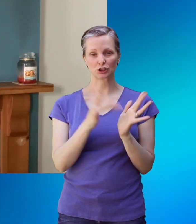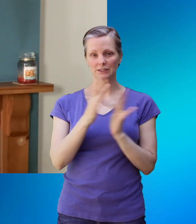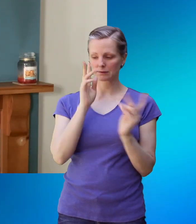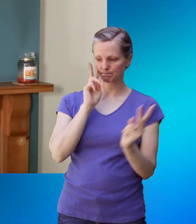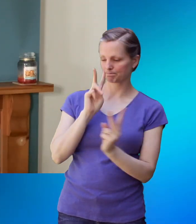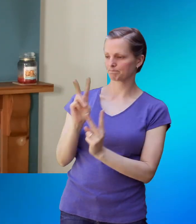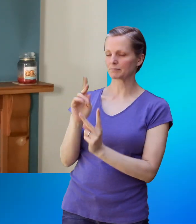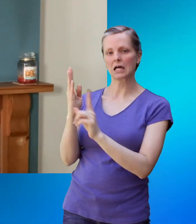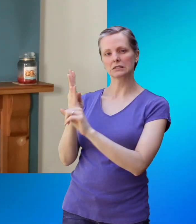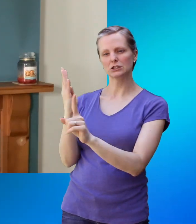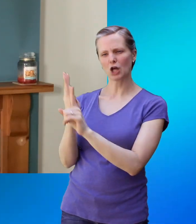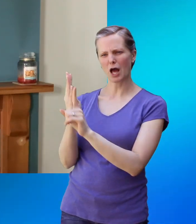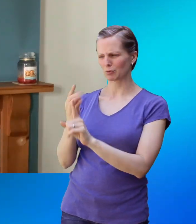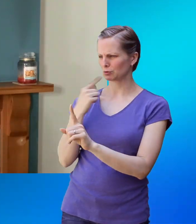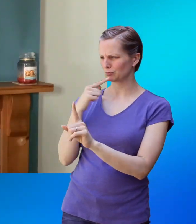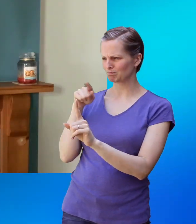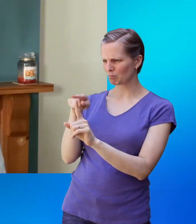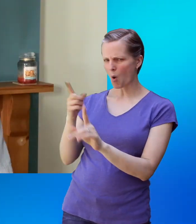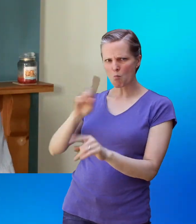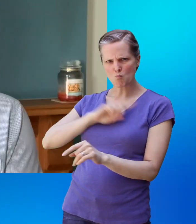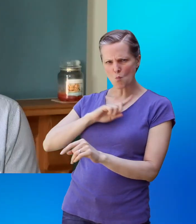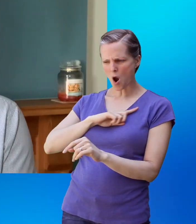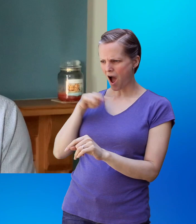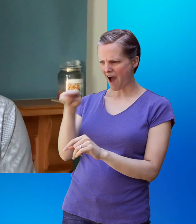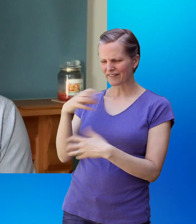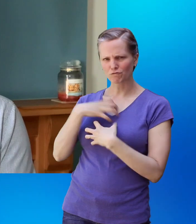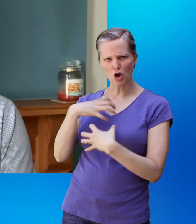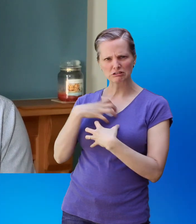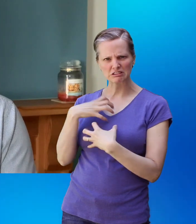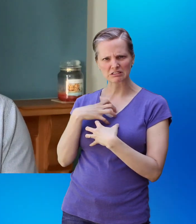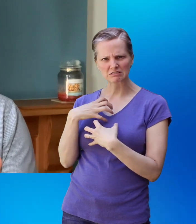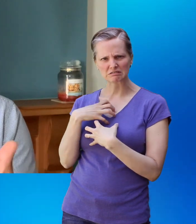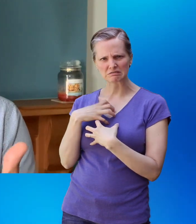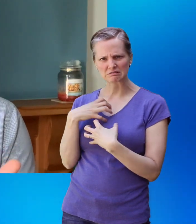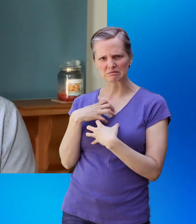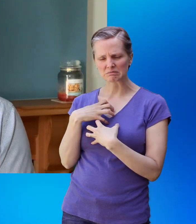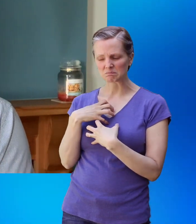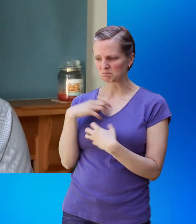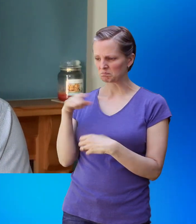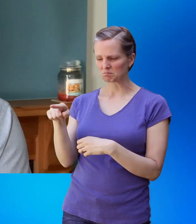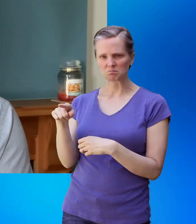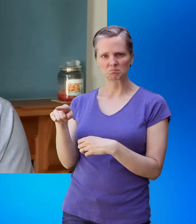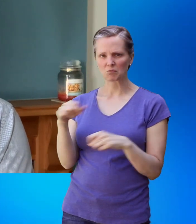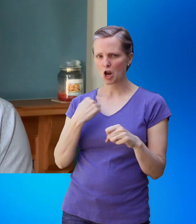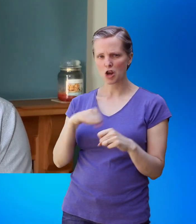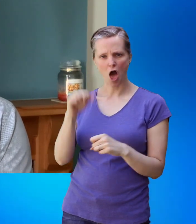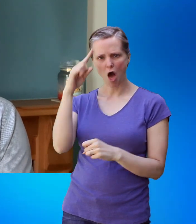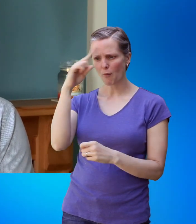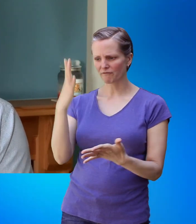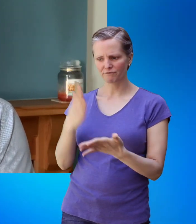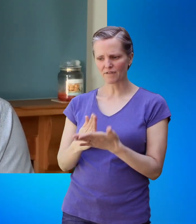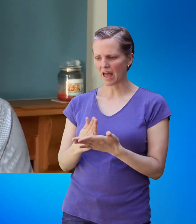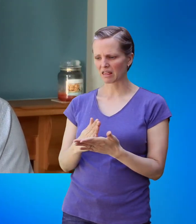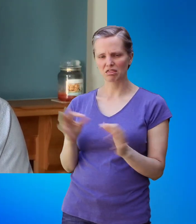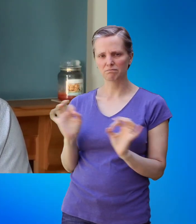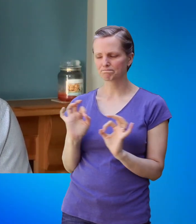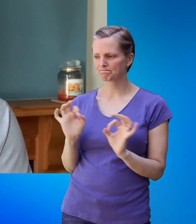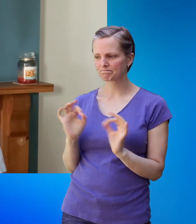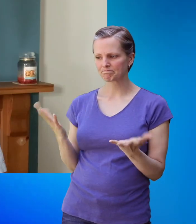disciples and said, "Why are you frightened? Have you still no faith?"